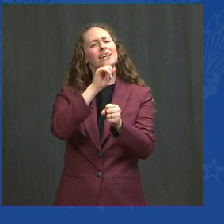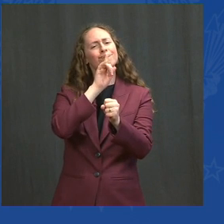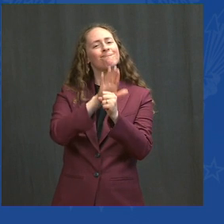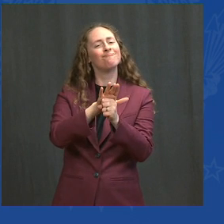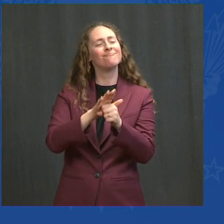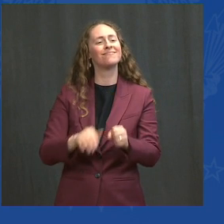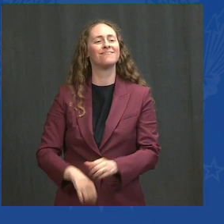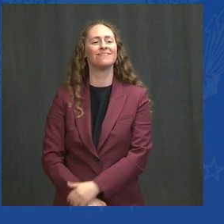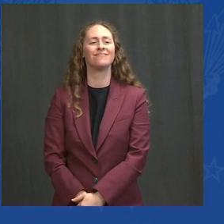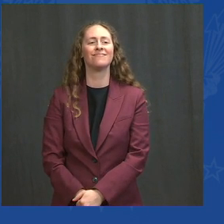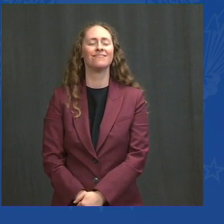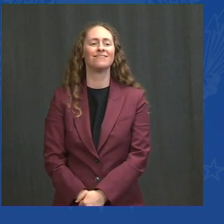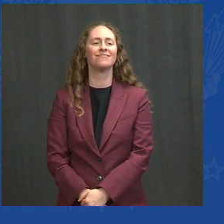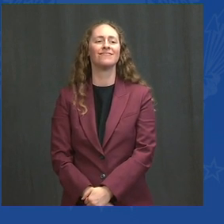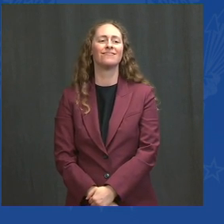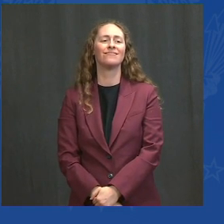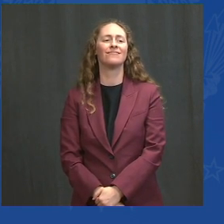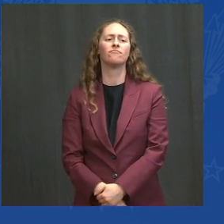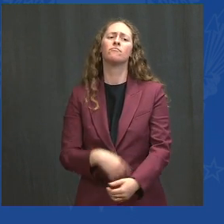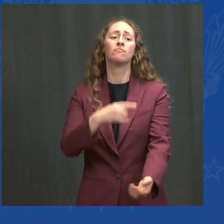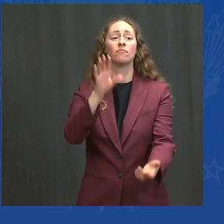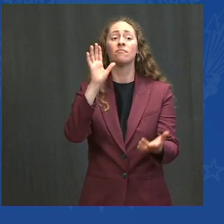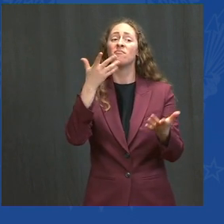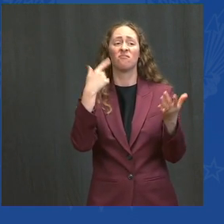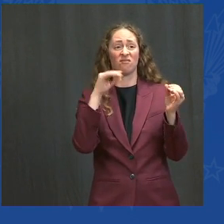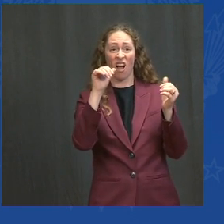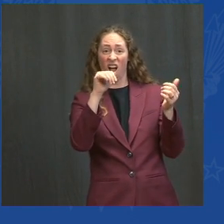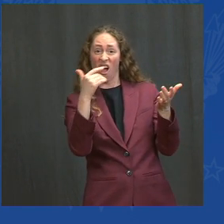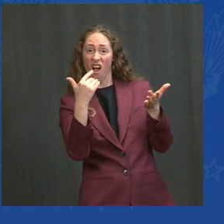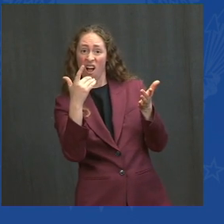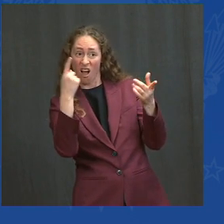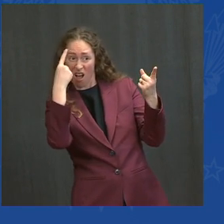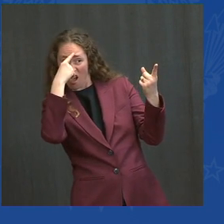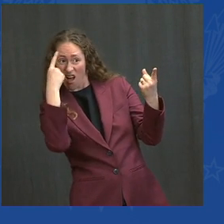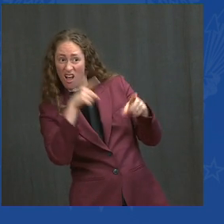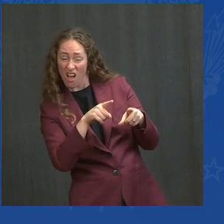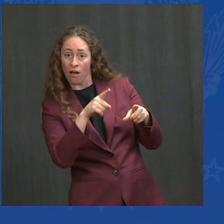I would not support anything that raised a penny in tax on someone making under 400 grand.